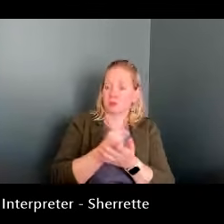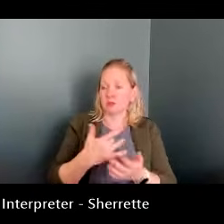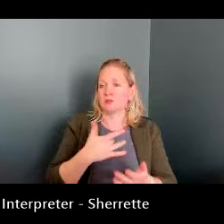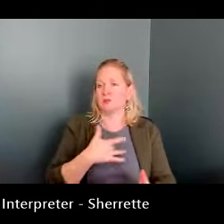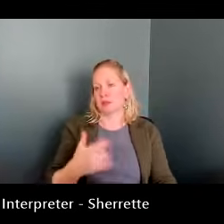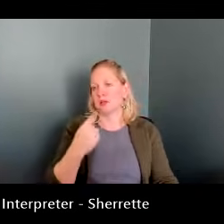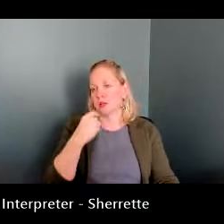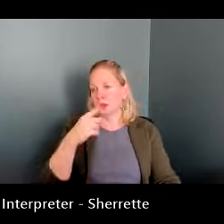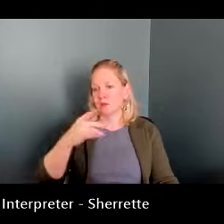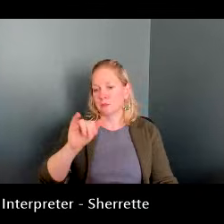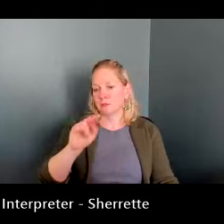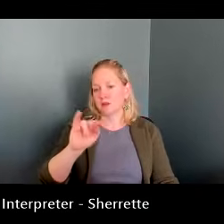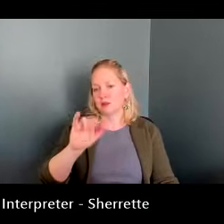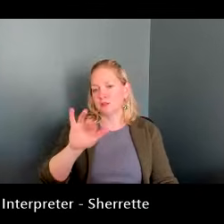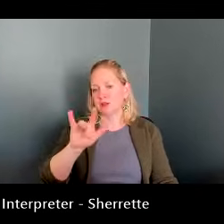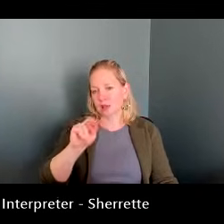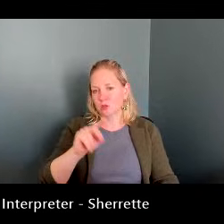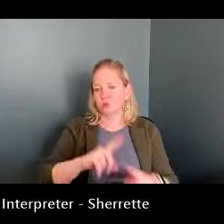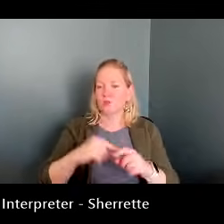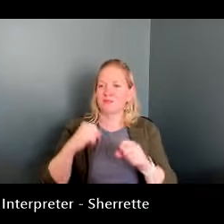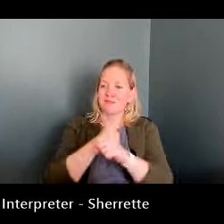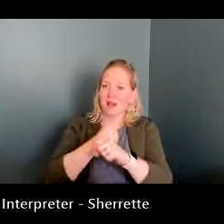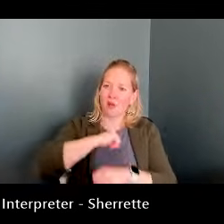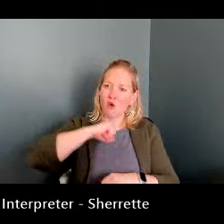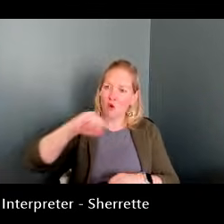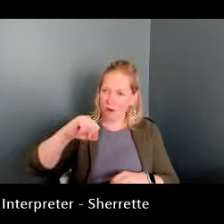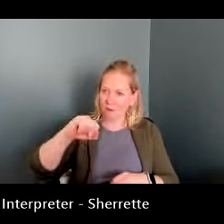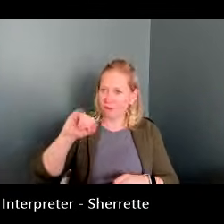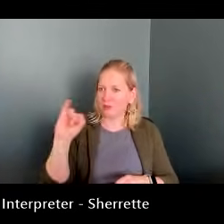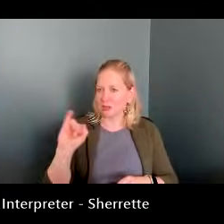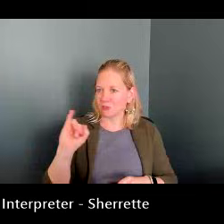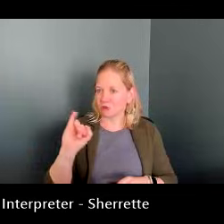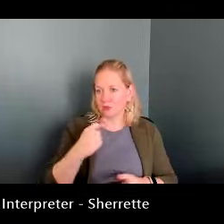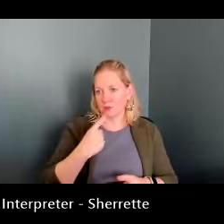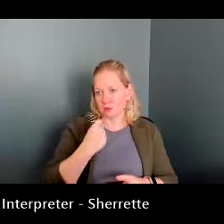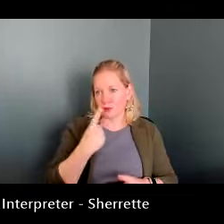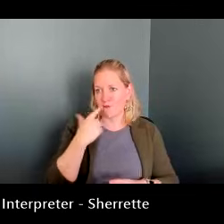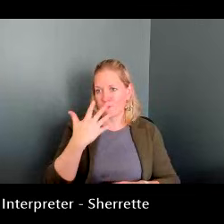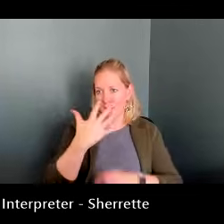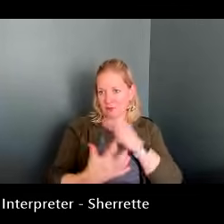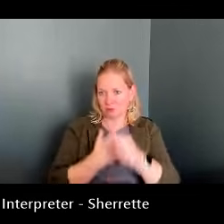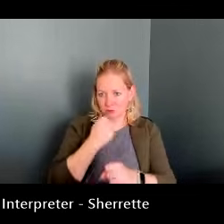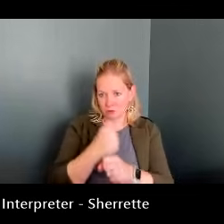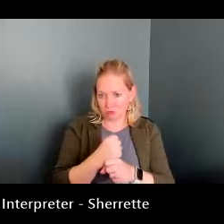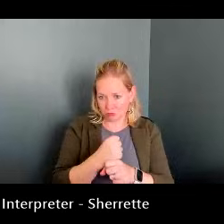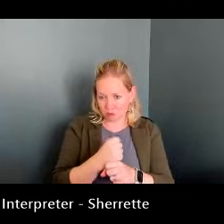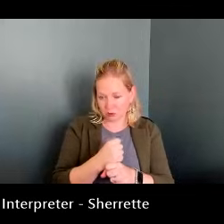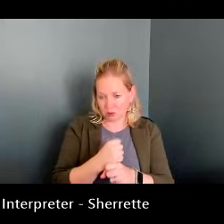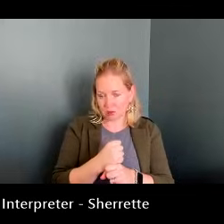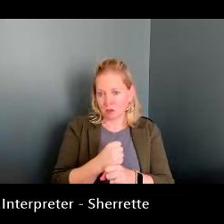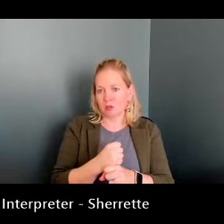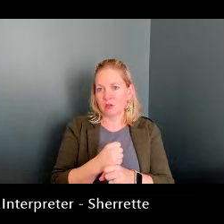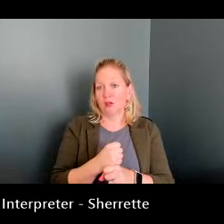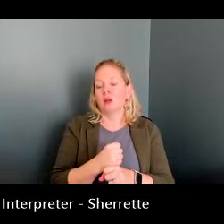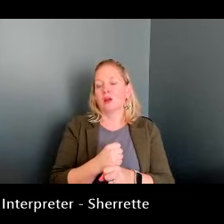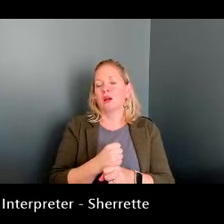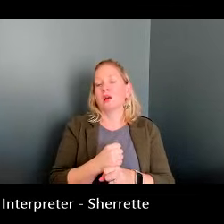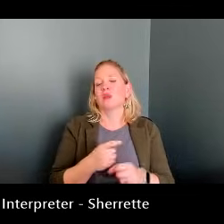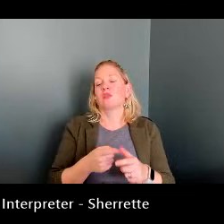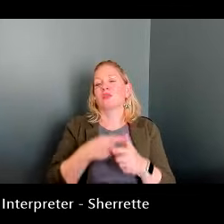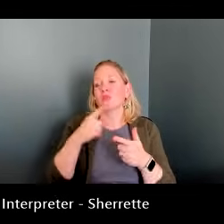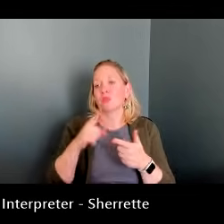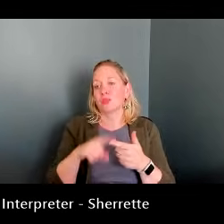any type of bacterial infections for the first five years. And then after the and after that,